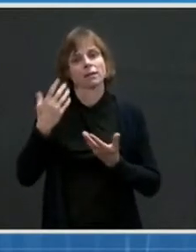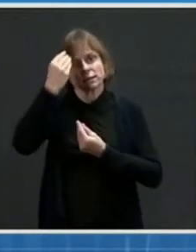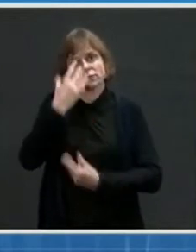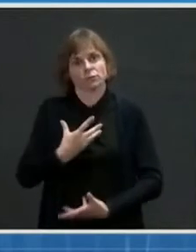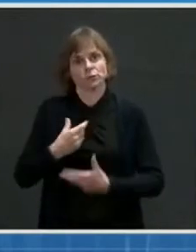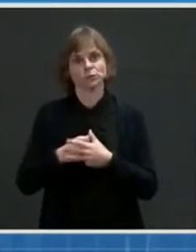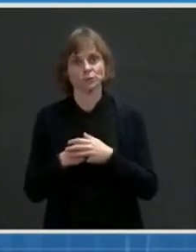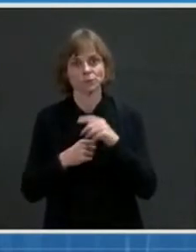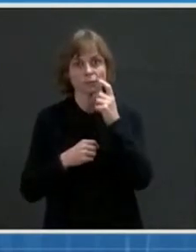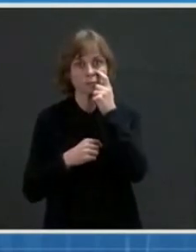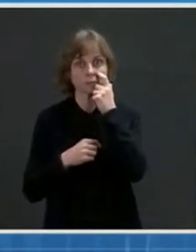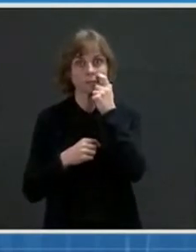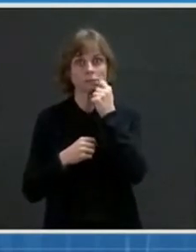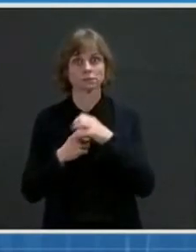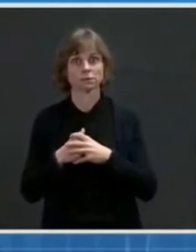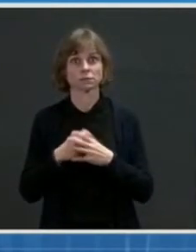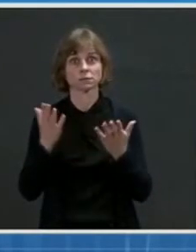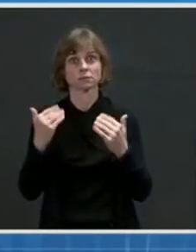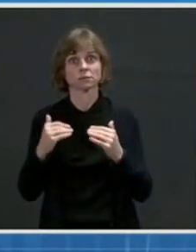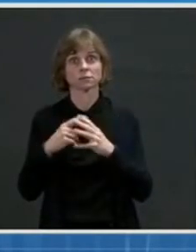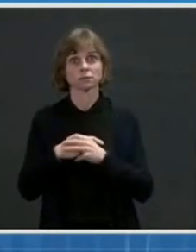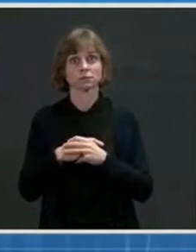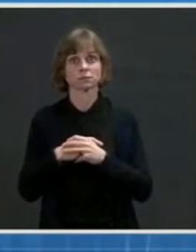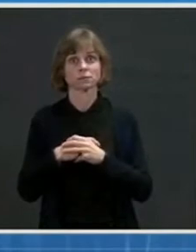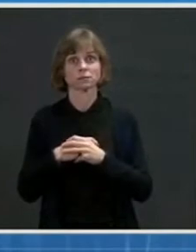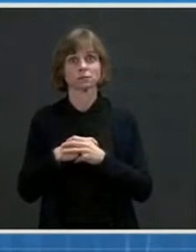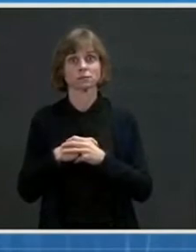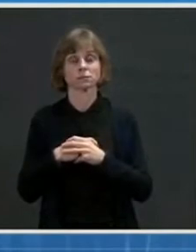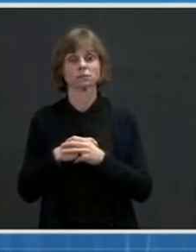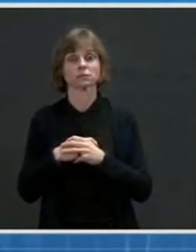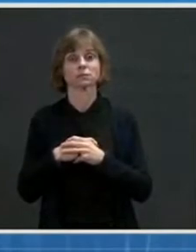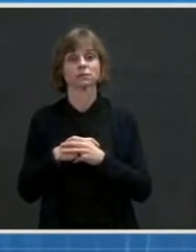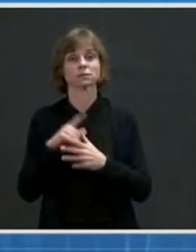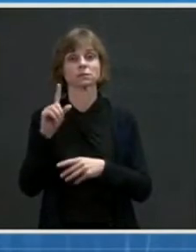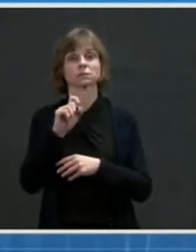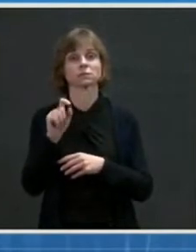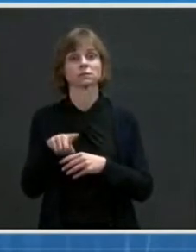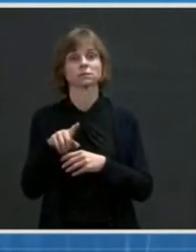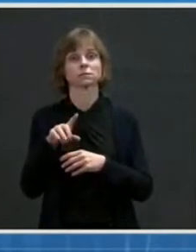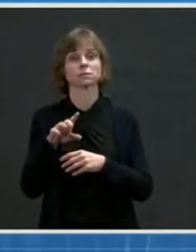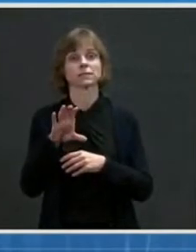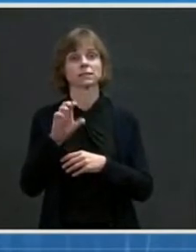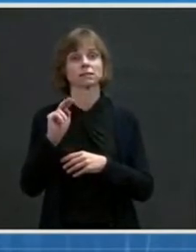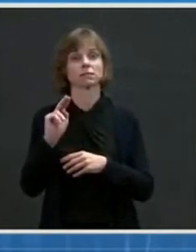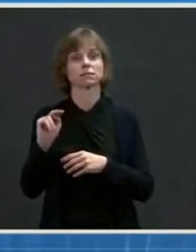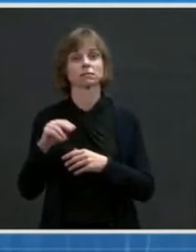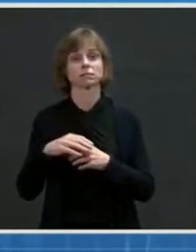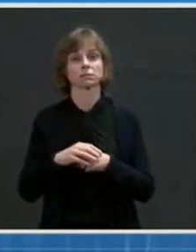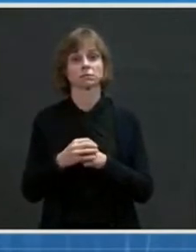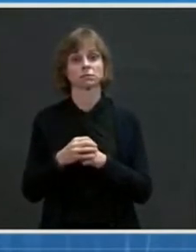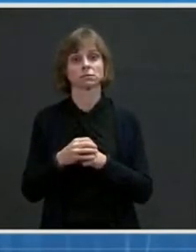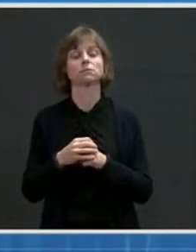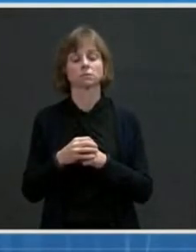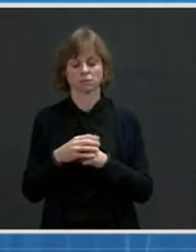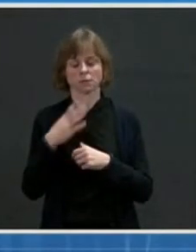BECAUSE WE ARE CONTINUING TO ACCUMULATE MORTALITY, UNFORTUNATELY.